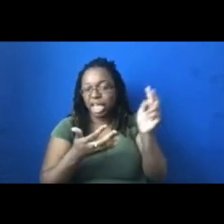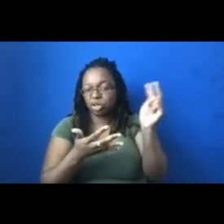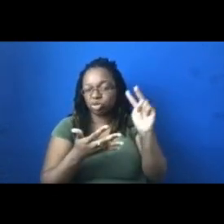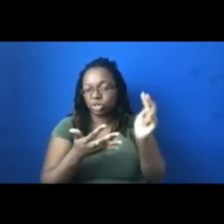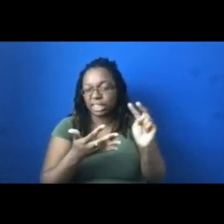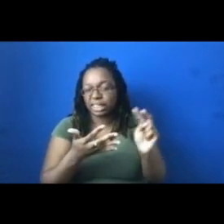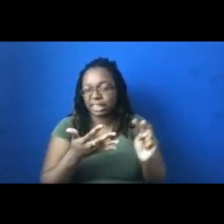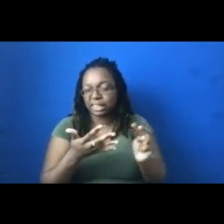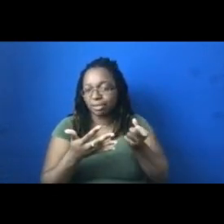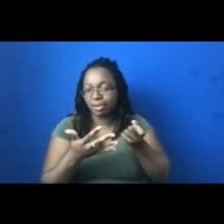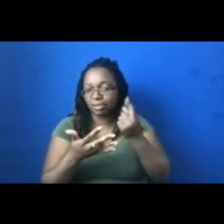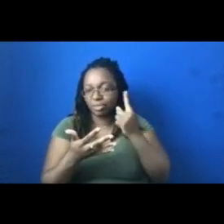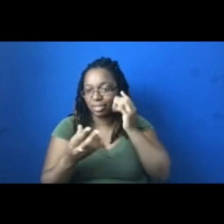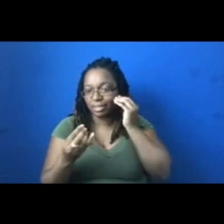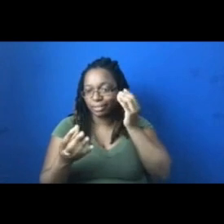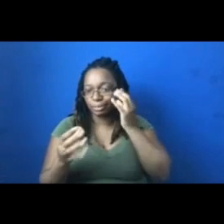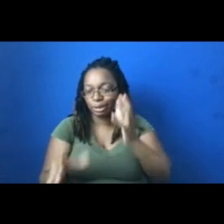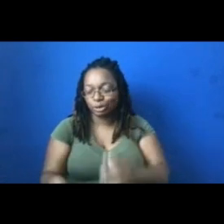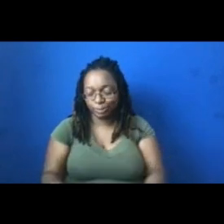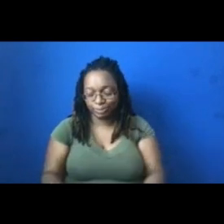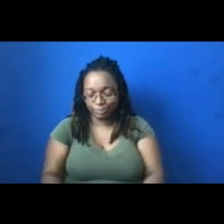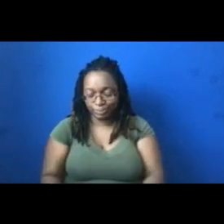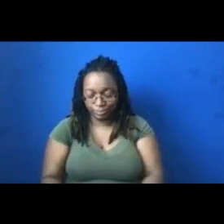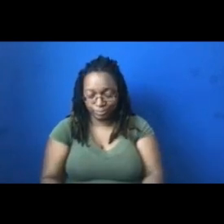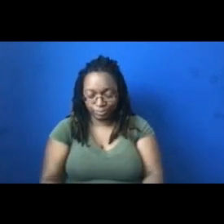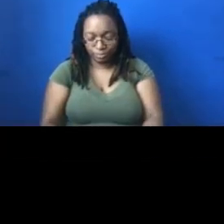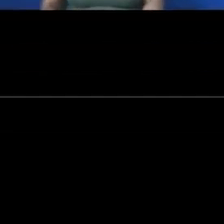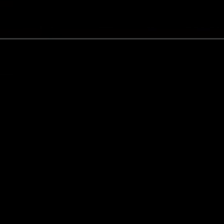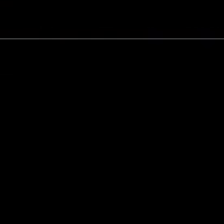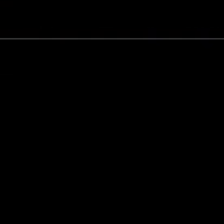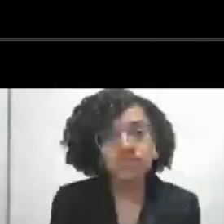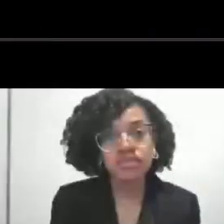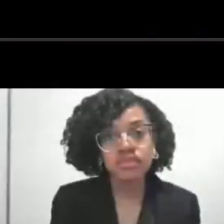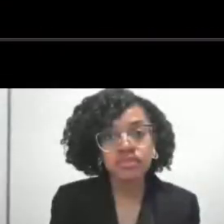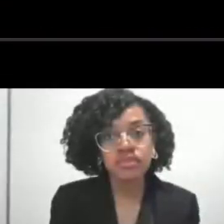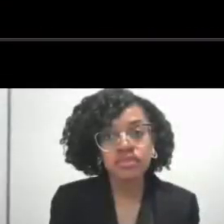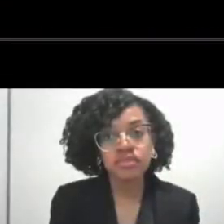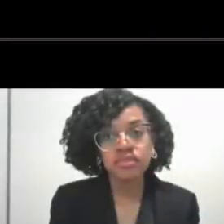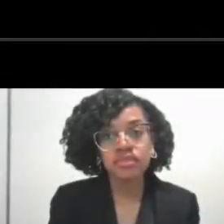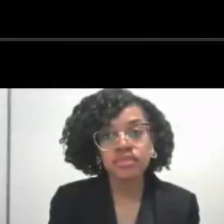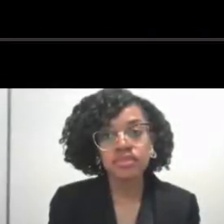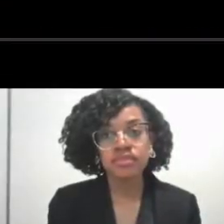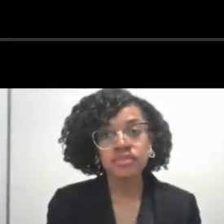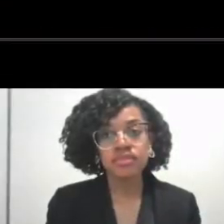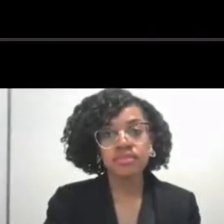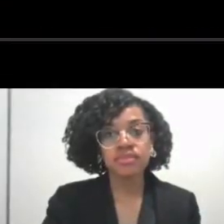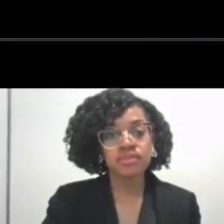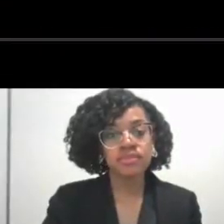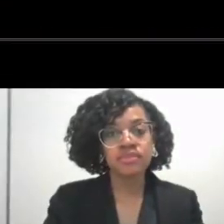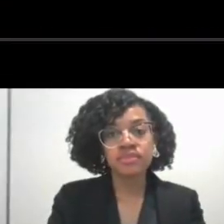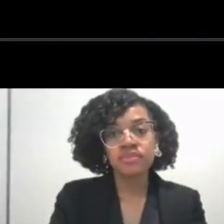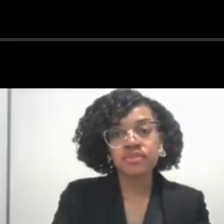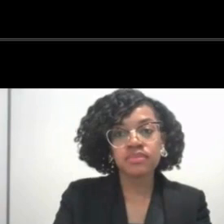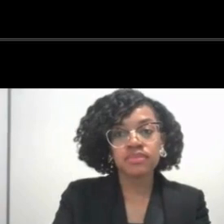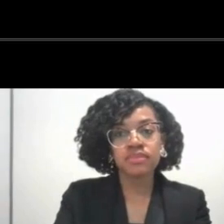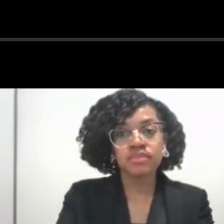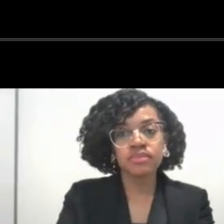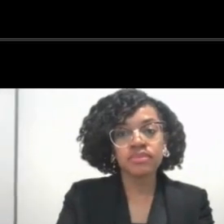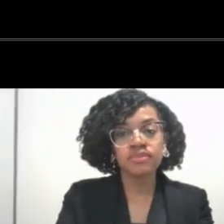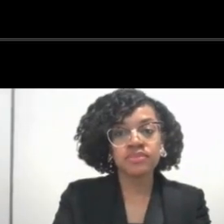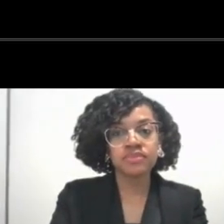of that information. This is a very conceptual definition of